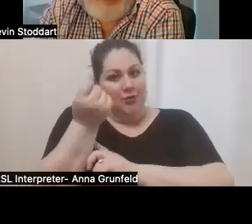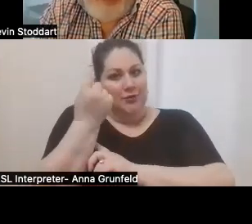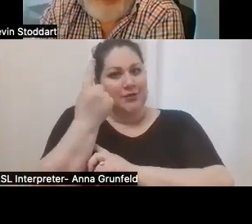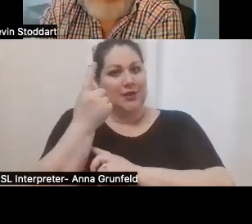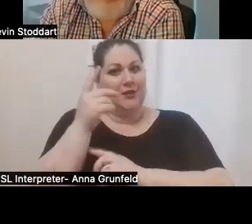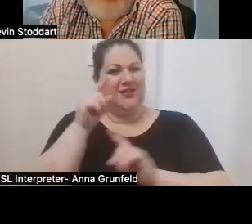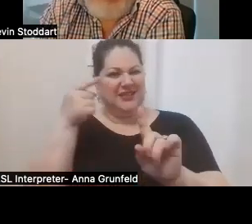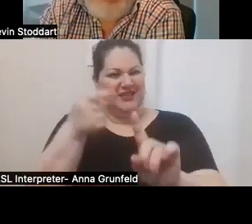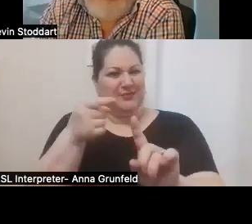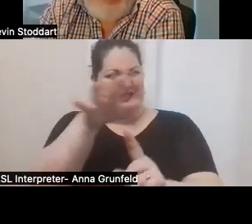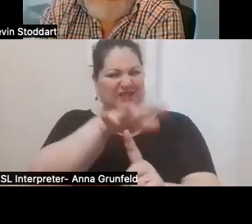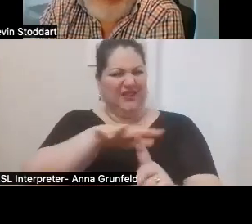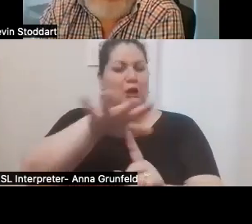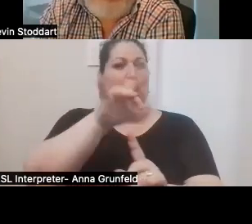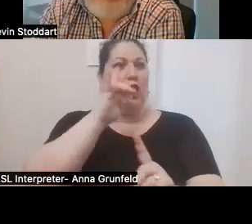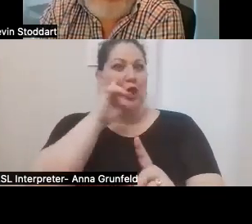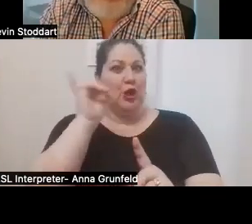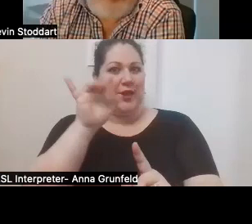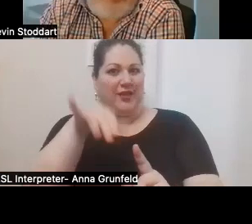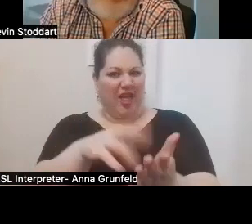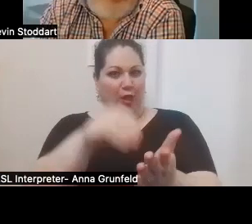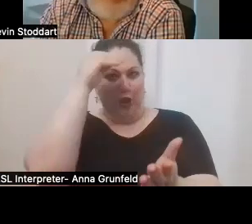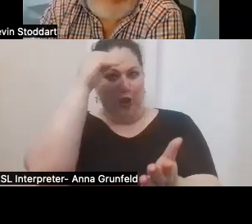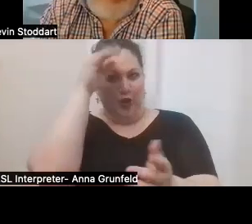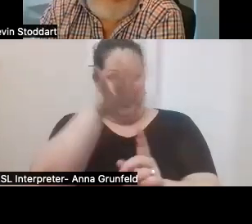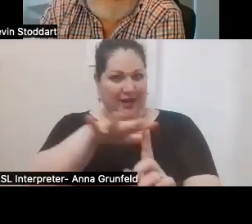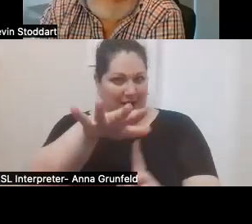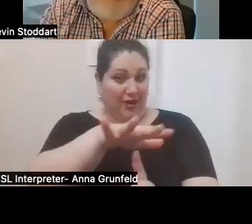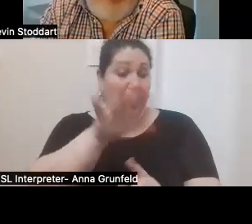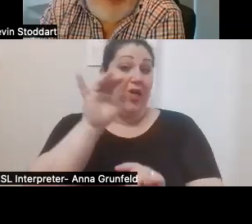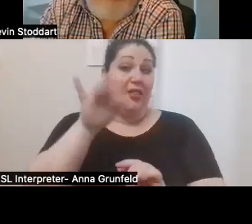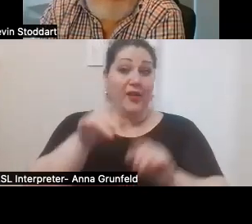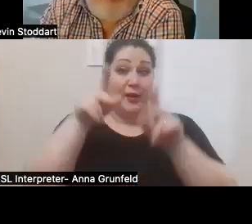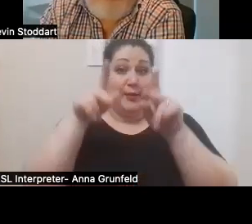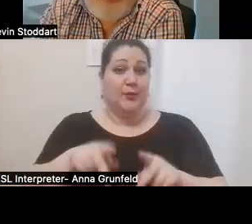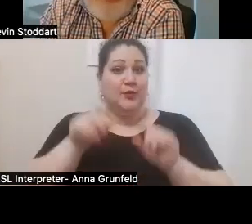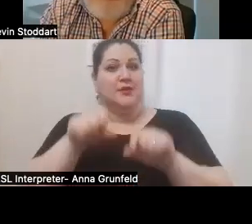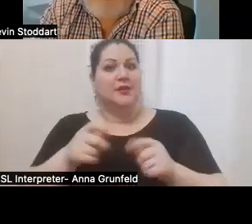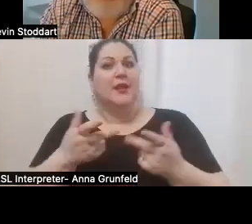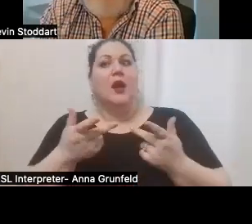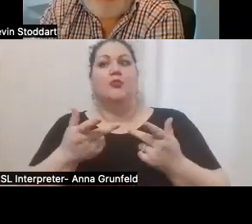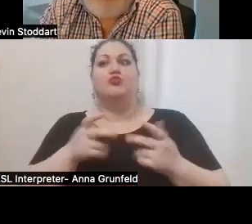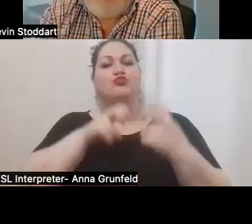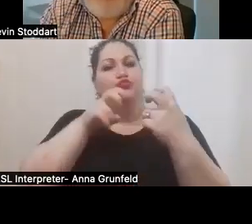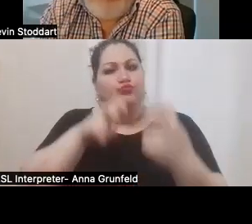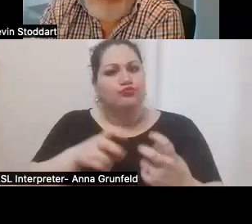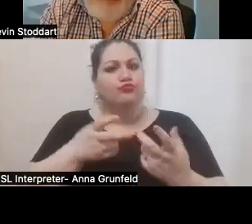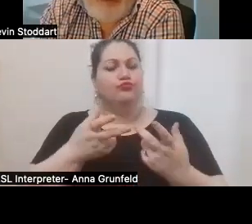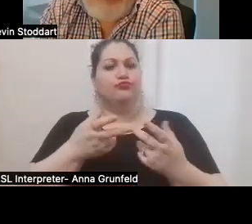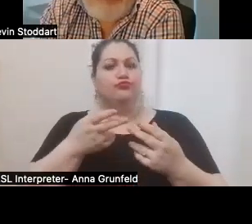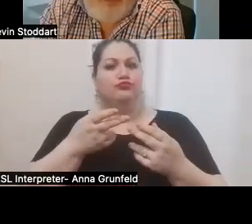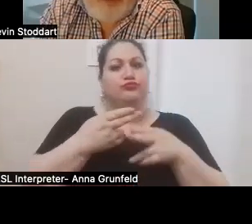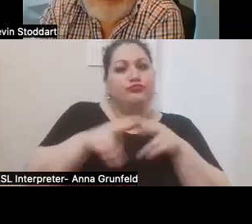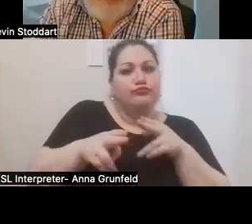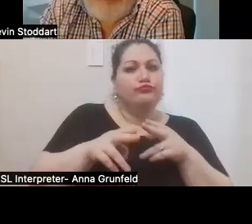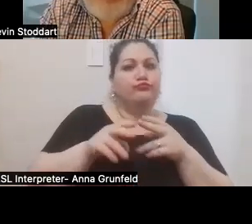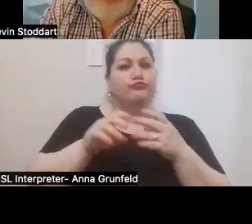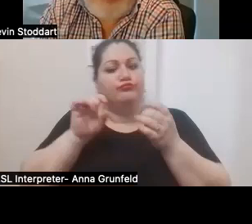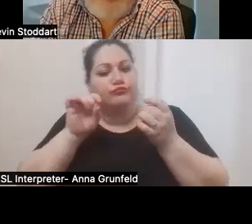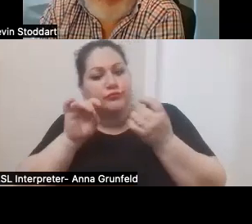And that mentor can be a source of debrief or immediate feedback as well as emotional support.